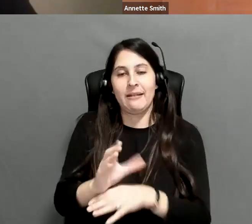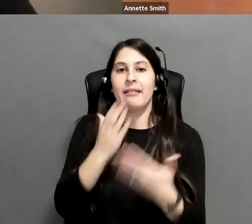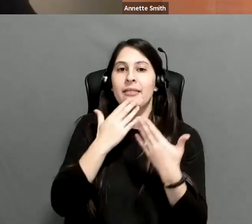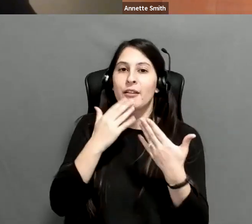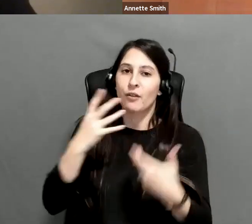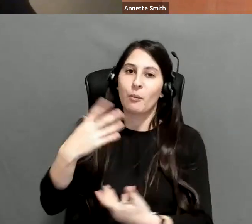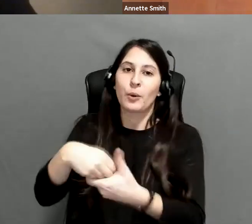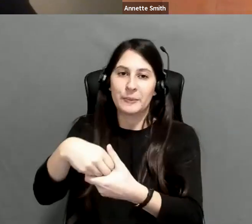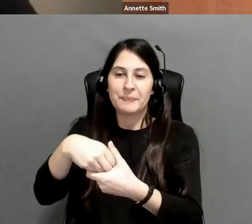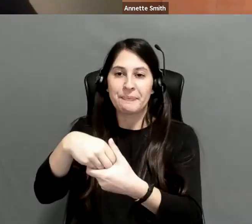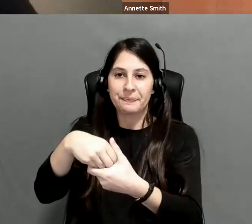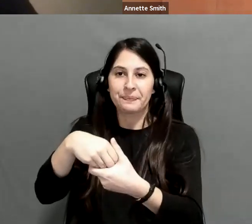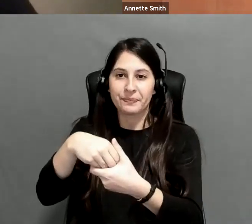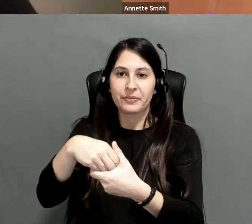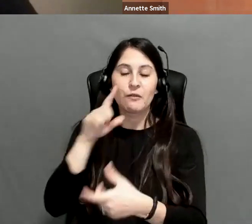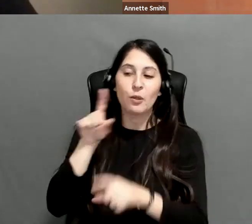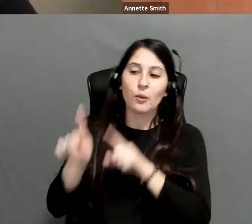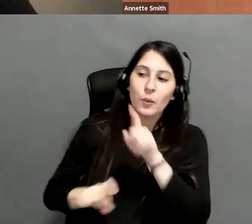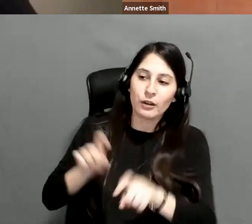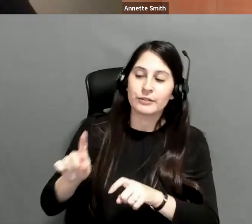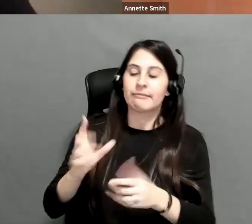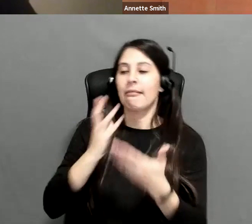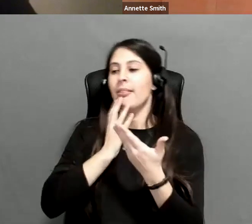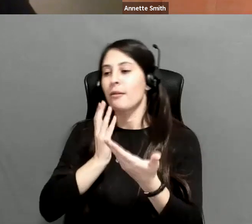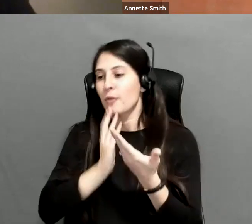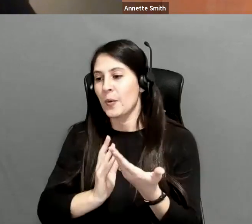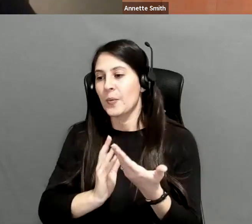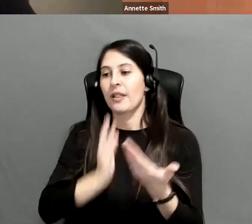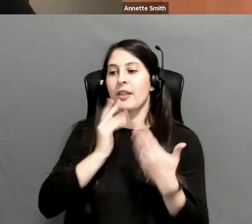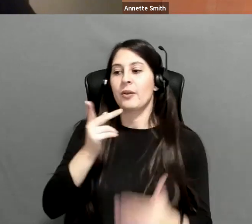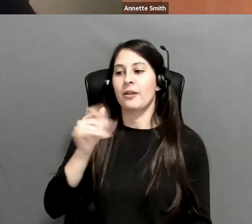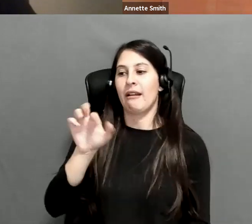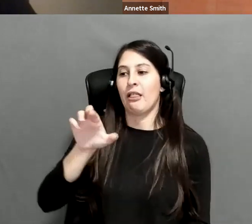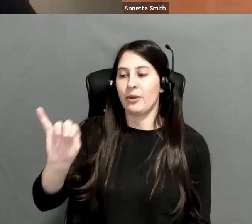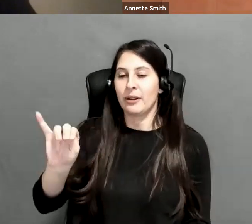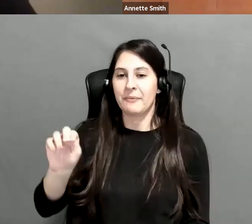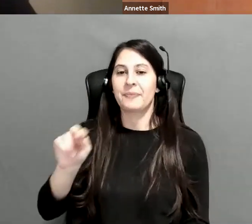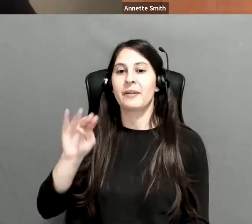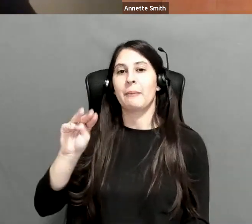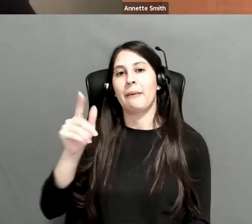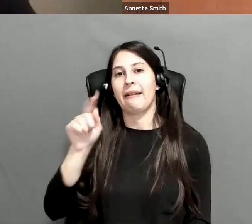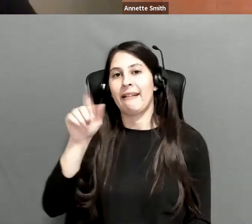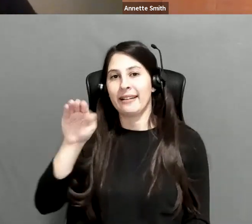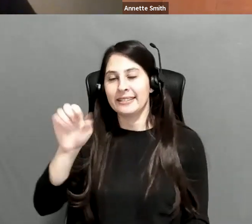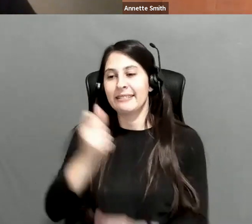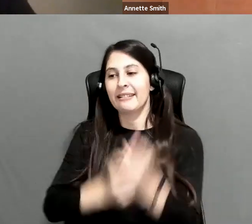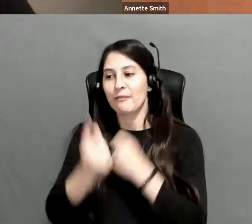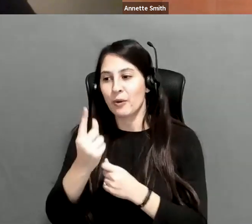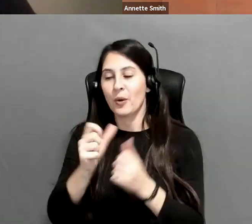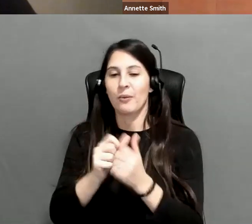I think everyone that attended this evening, I think everyone that participated at the questions, we thank